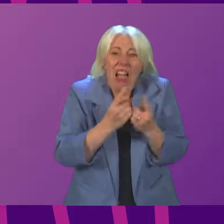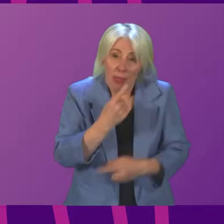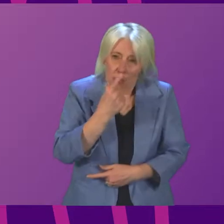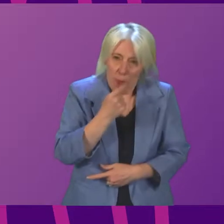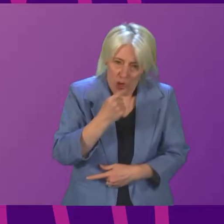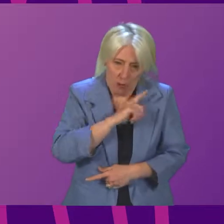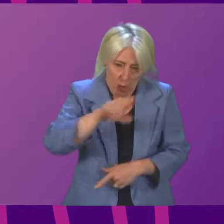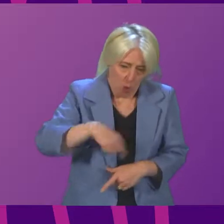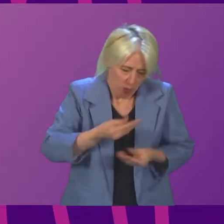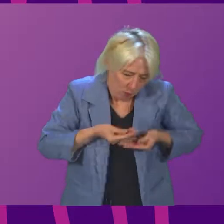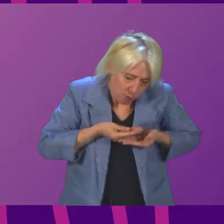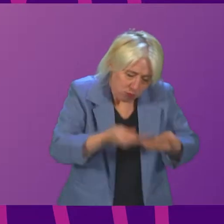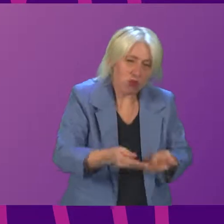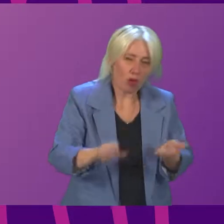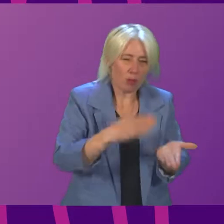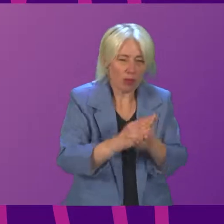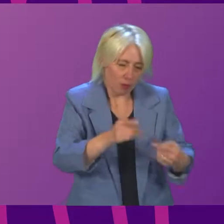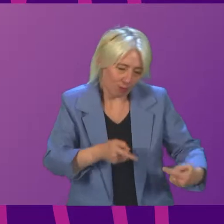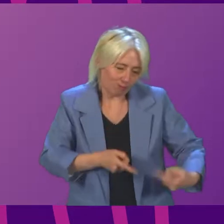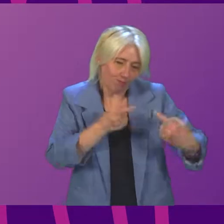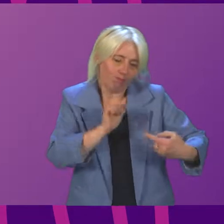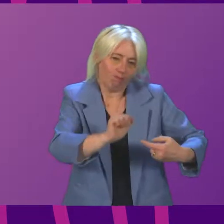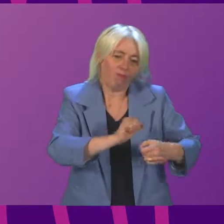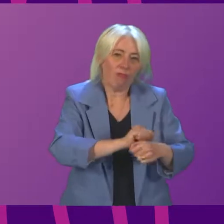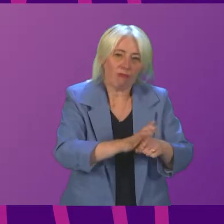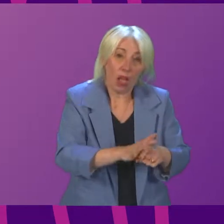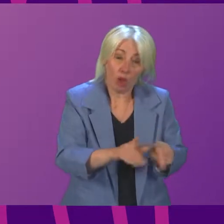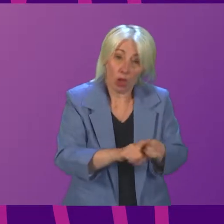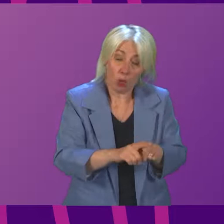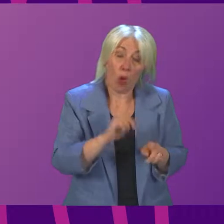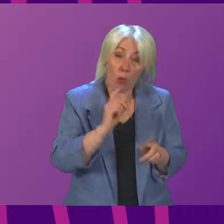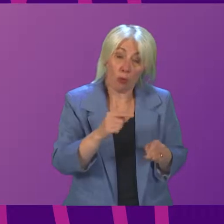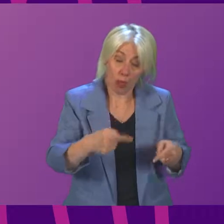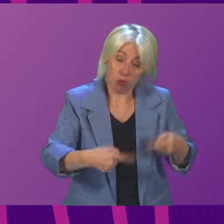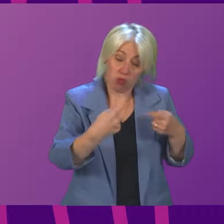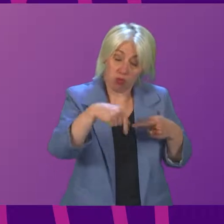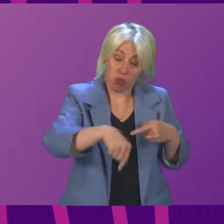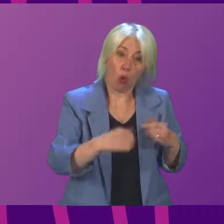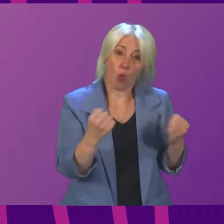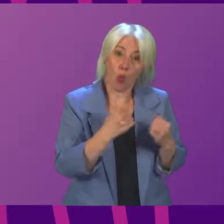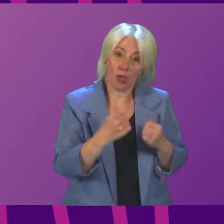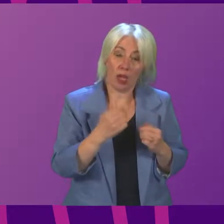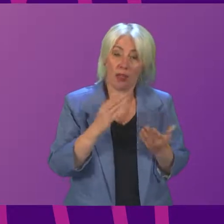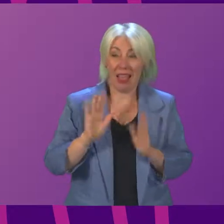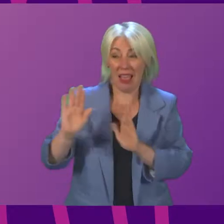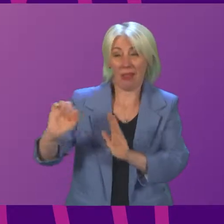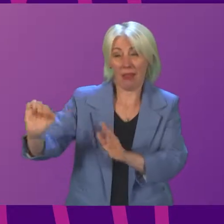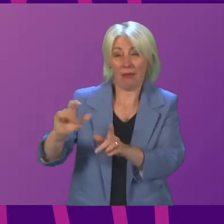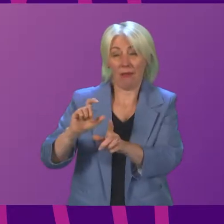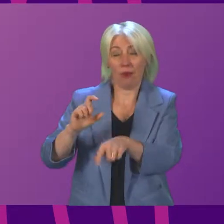in the fight against the virus and in what will be an extremely challenging winter. I will leave Dr Gulhane to make personal attacks from a sedentary position.